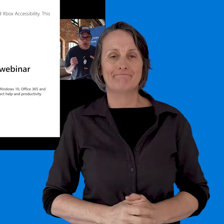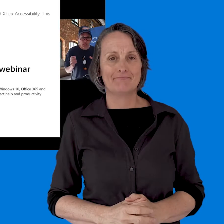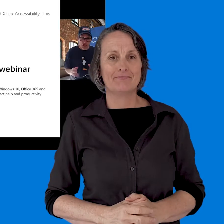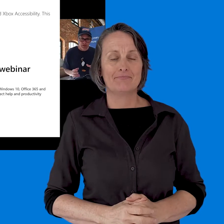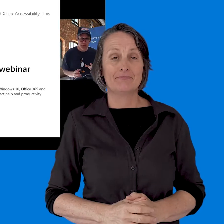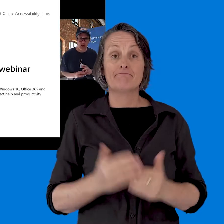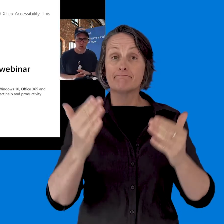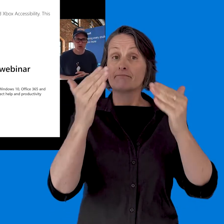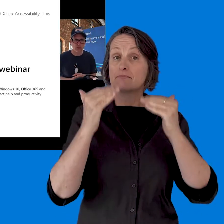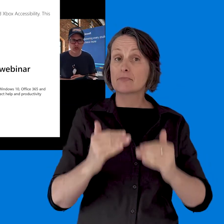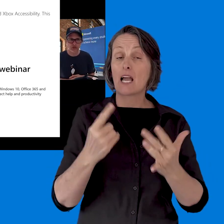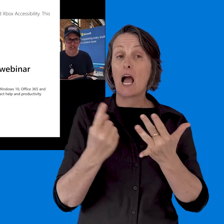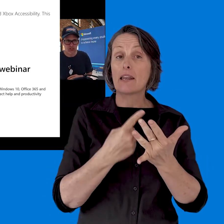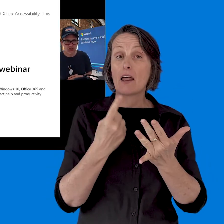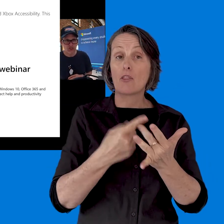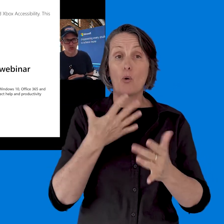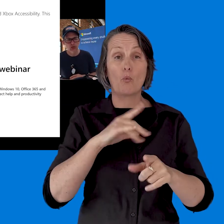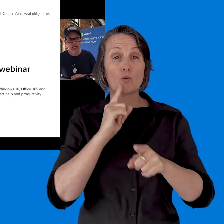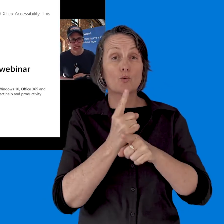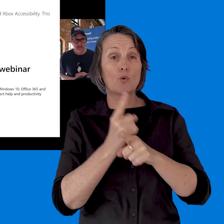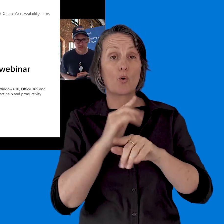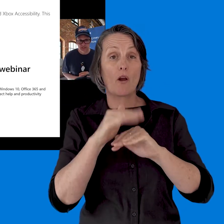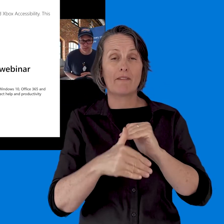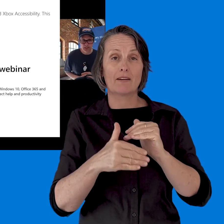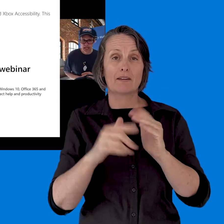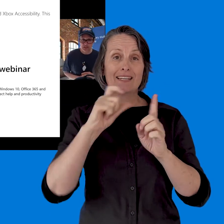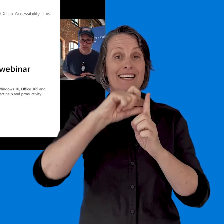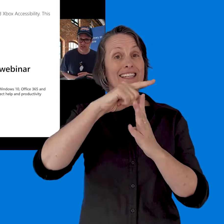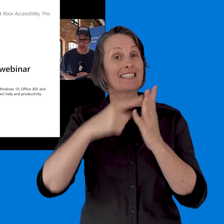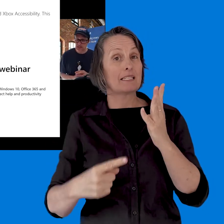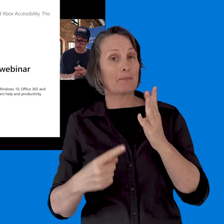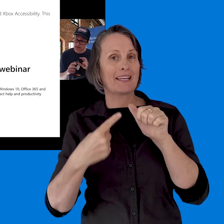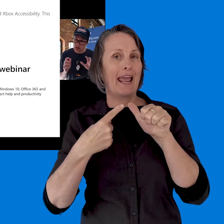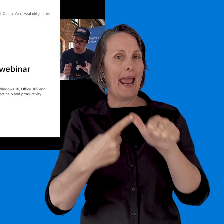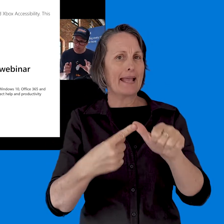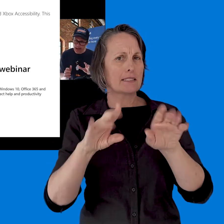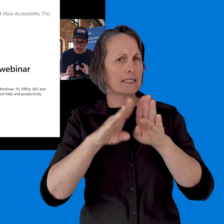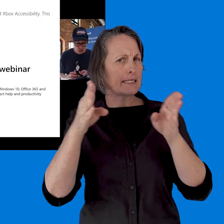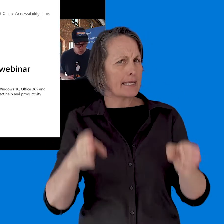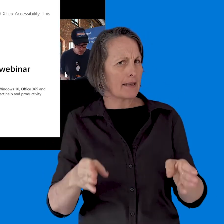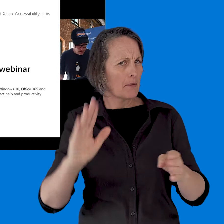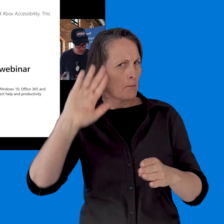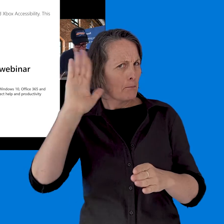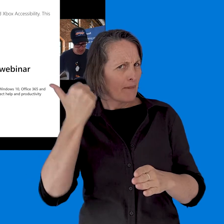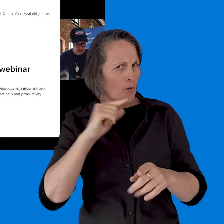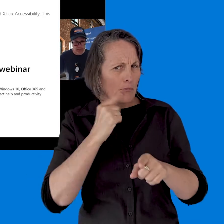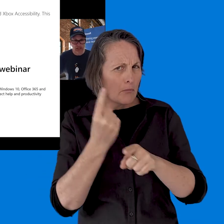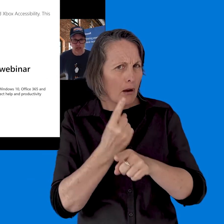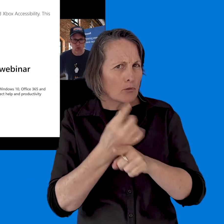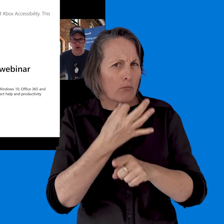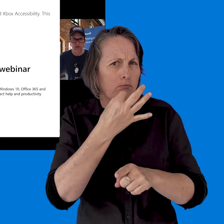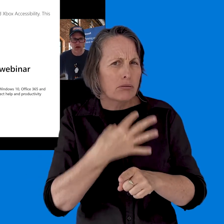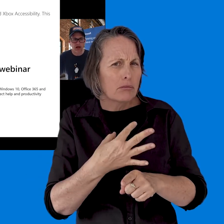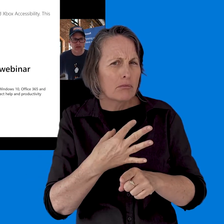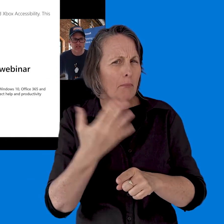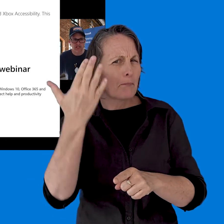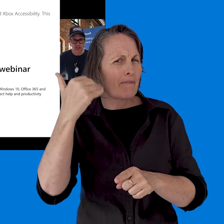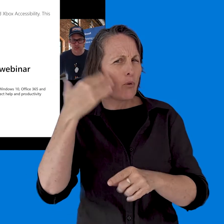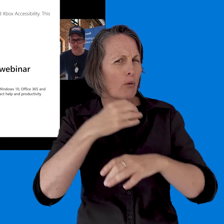Now, another thing I want to draw your attention to is the Disability Answers Desk, I think I made you aware of this a little bit in one of our other sessions.